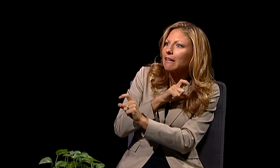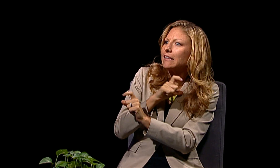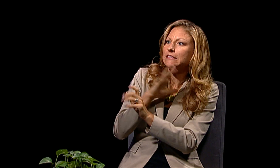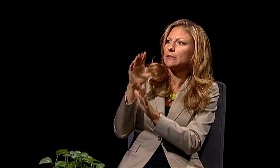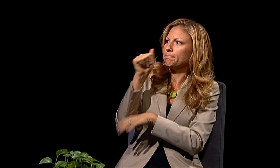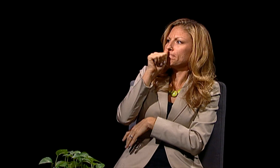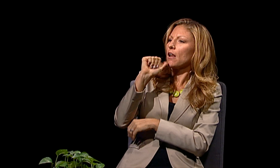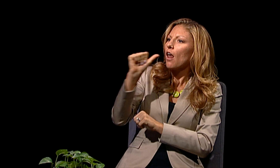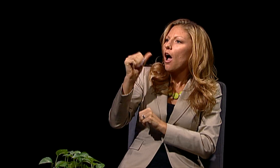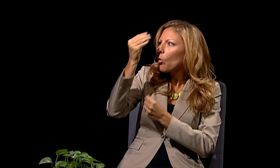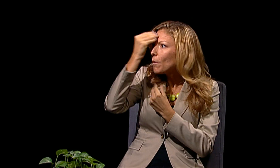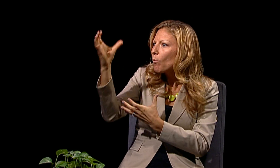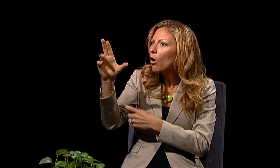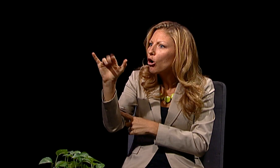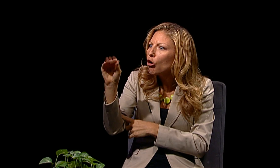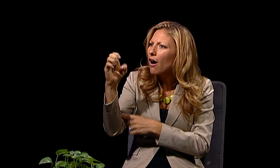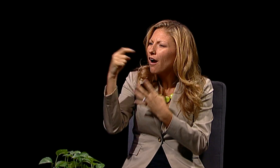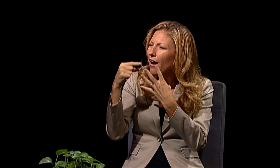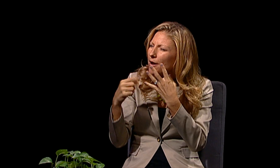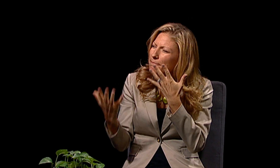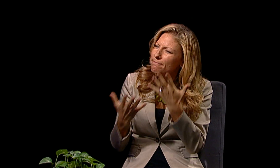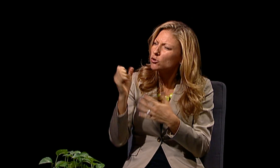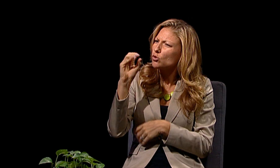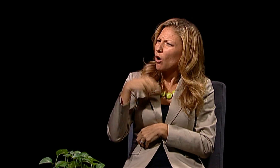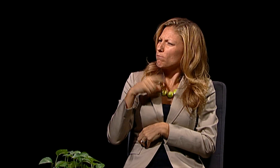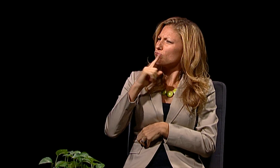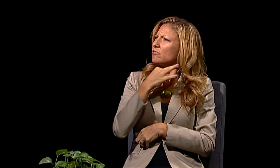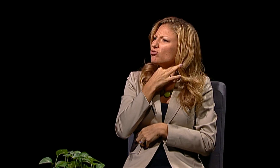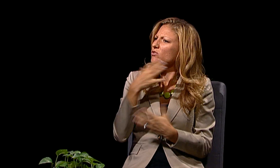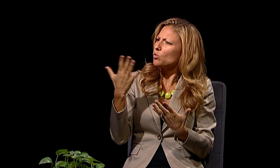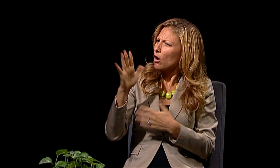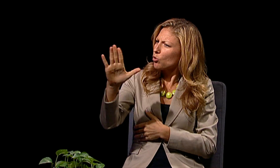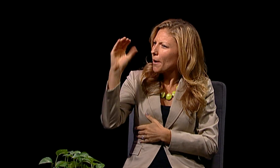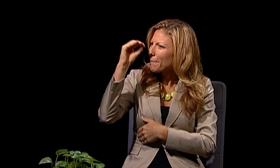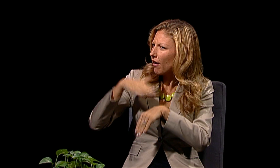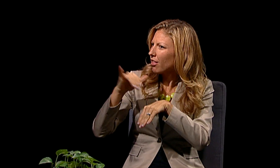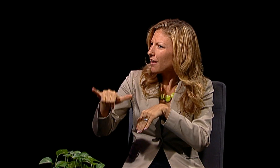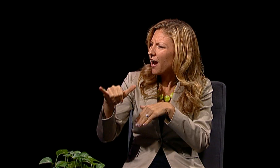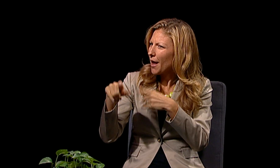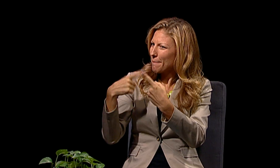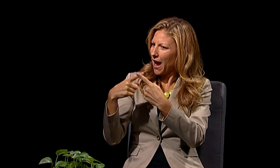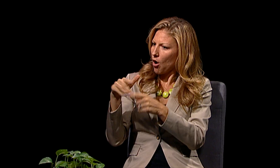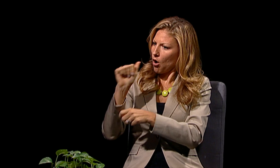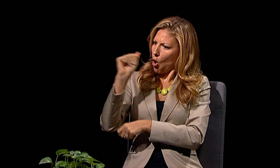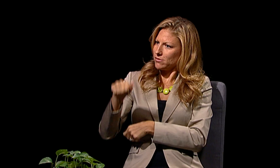AND NOT COOPERATE WITH THE POLICE. NOT BE WILLING TO REPORT CRIMES AND SO FORTH. SO, I'M CURIOUS-- YOU'RE OPINION ON THAT